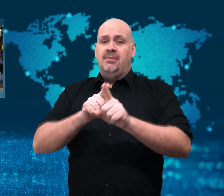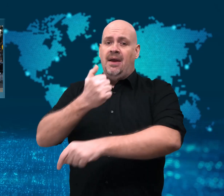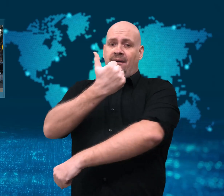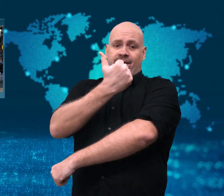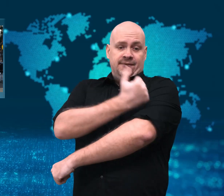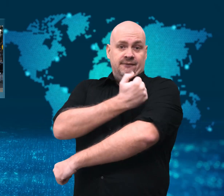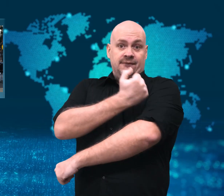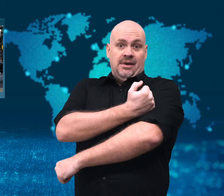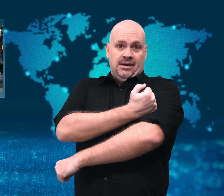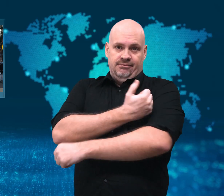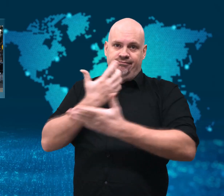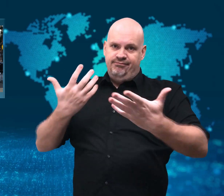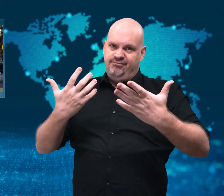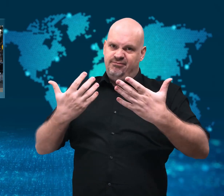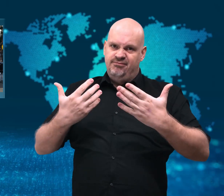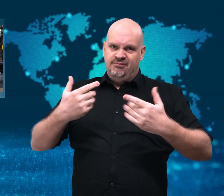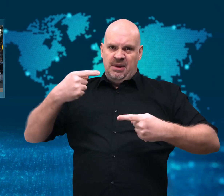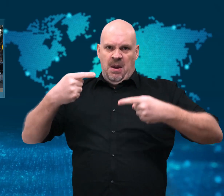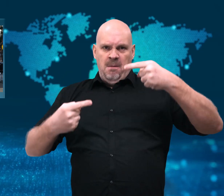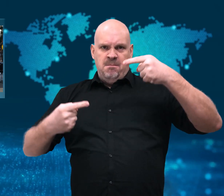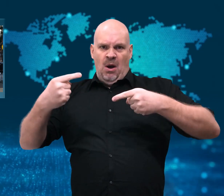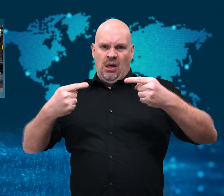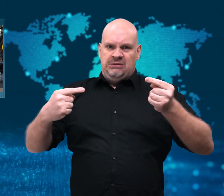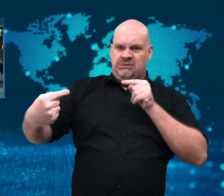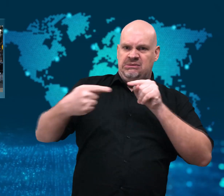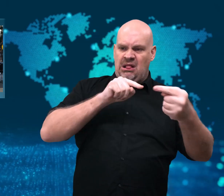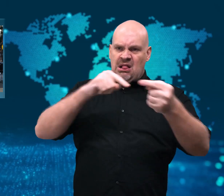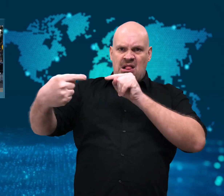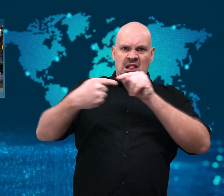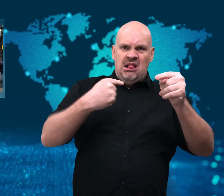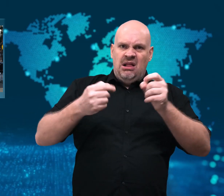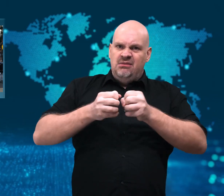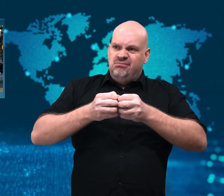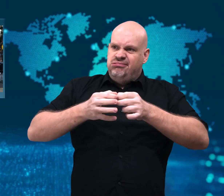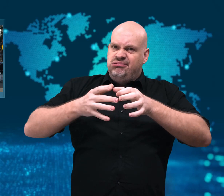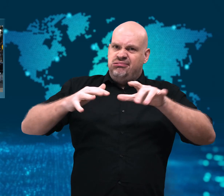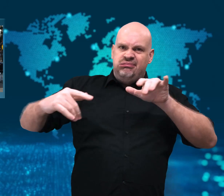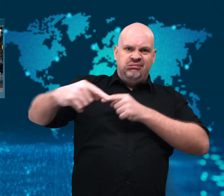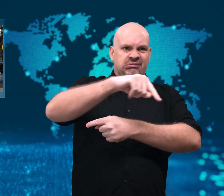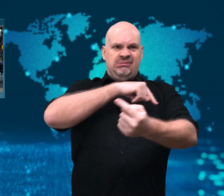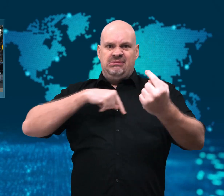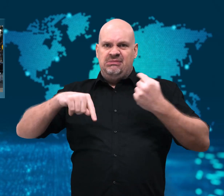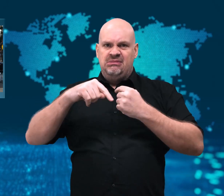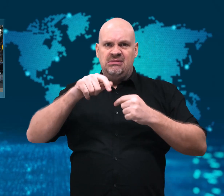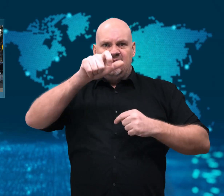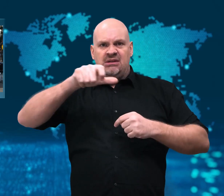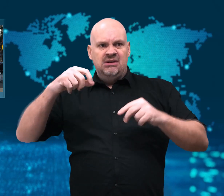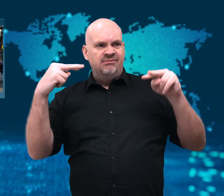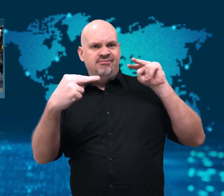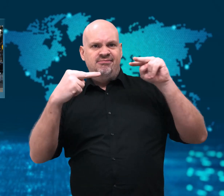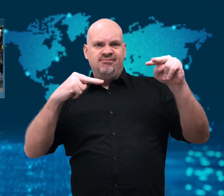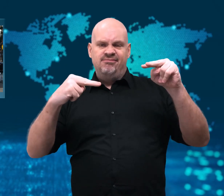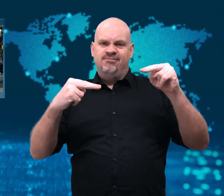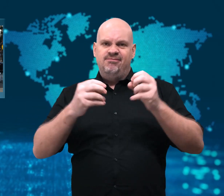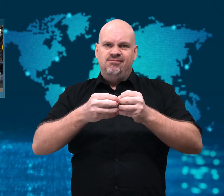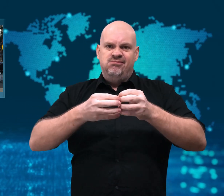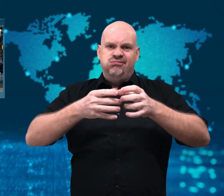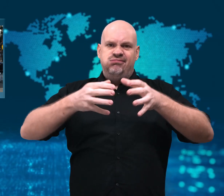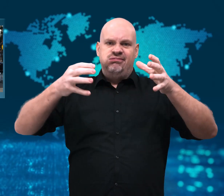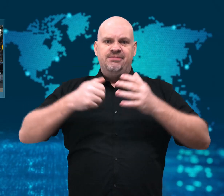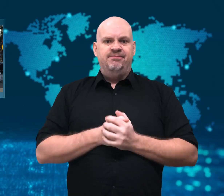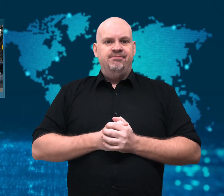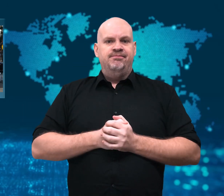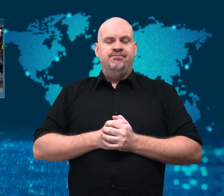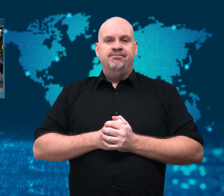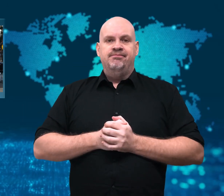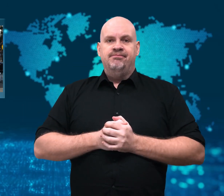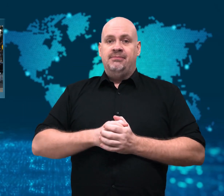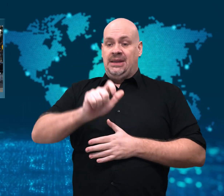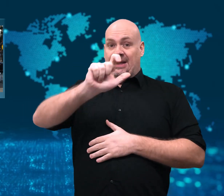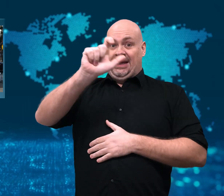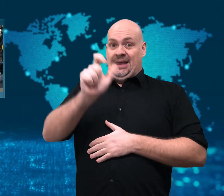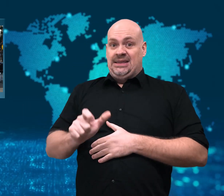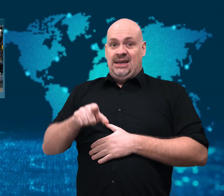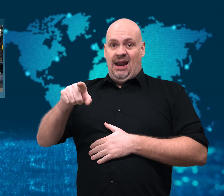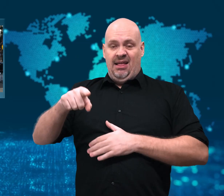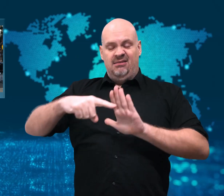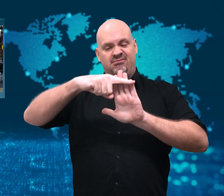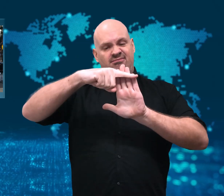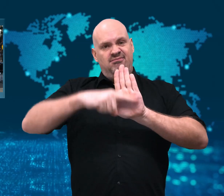authorities forced 13 million people to stay indoors when cases were detected.